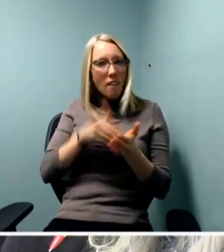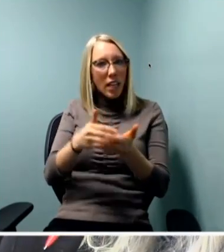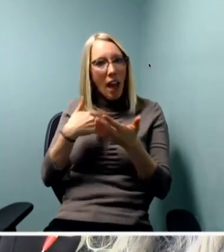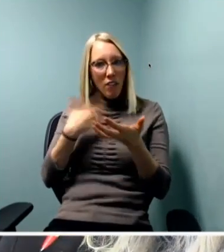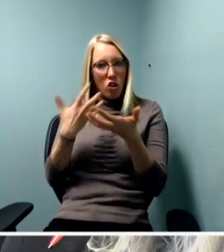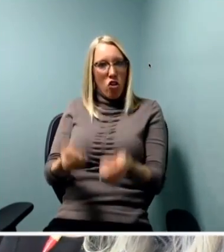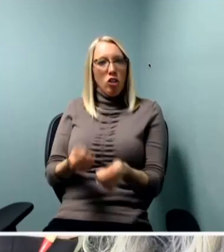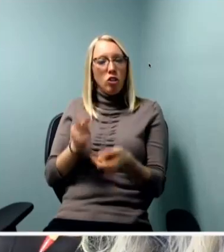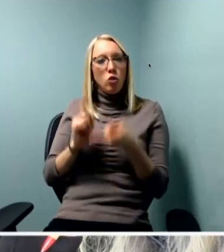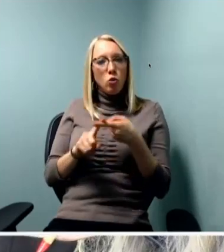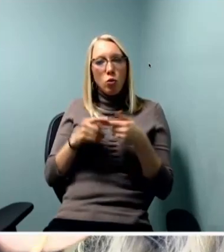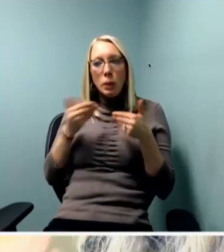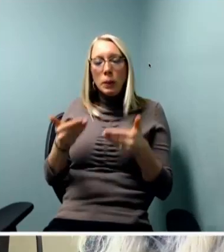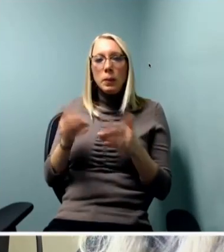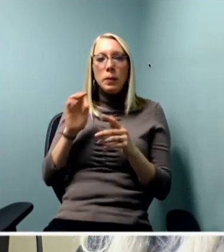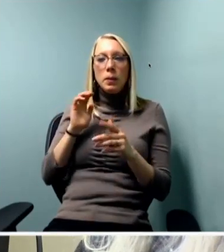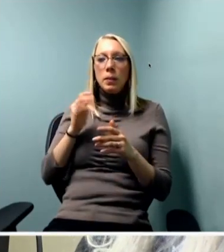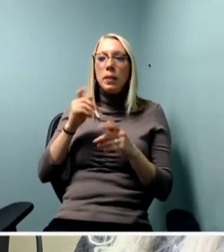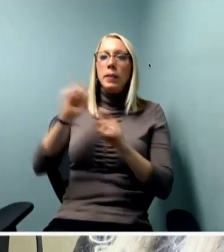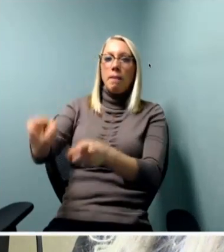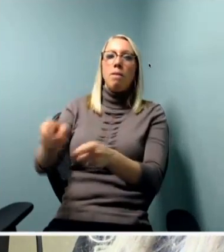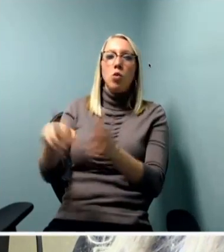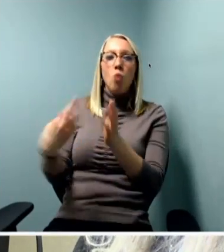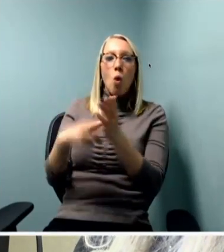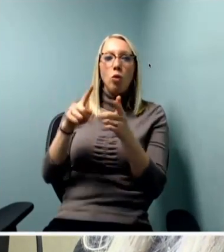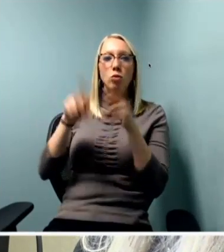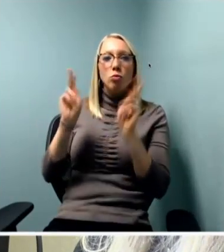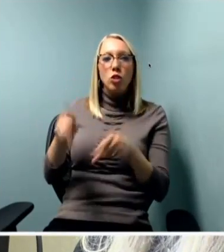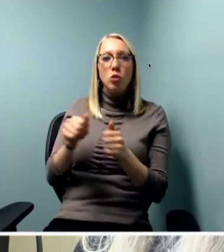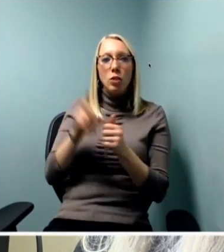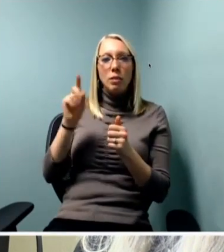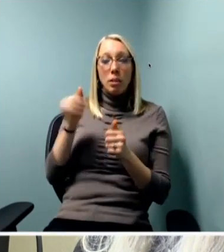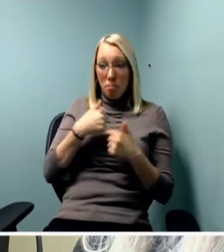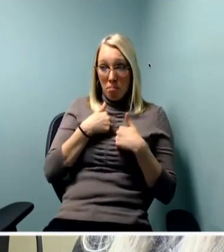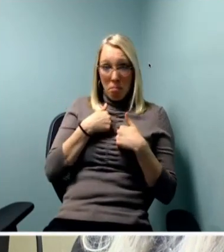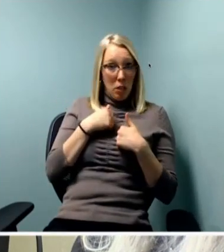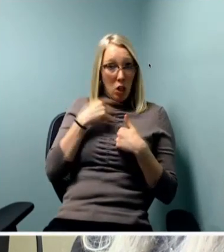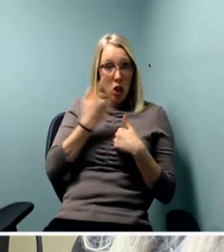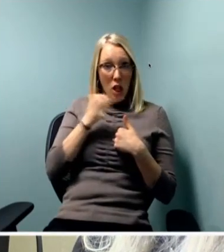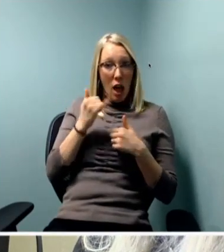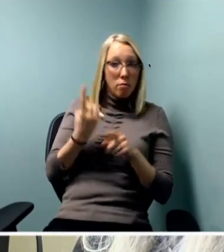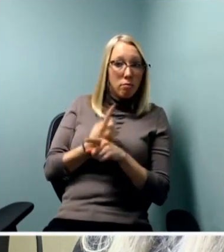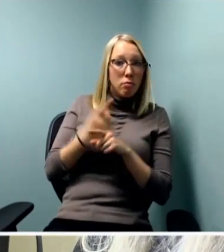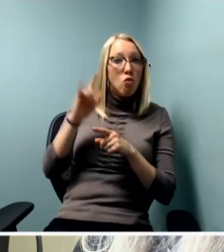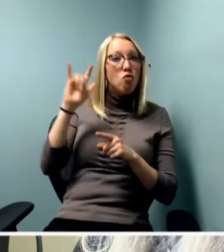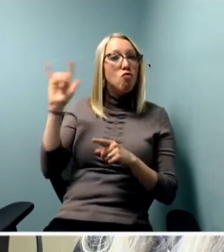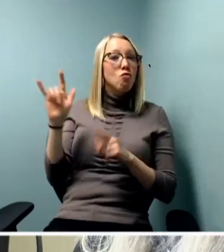I don't look like the typical romantic lead, but I can play the romantic lead.